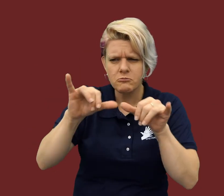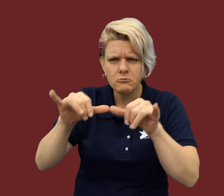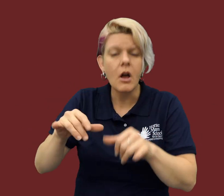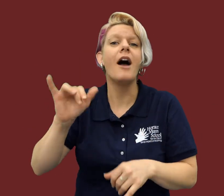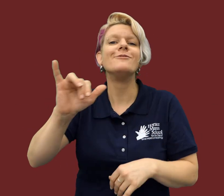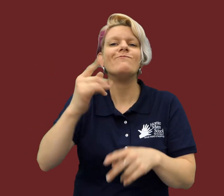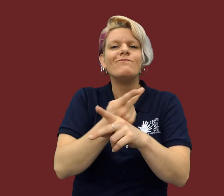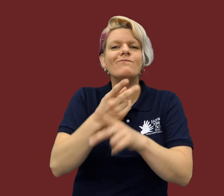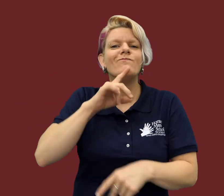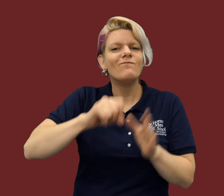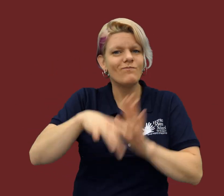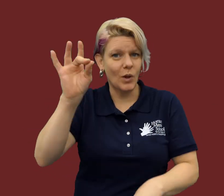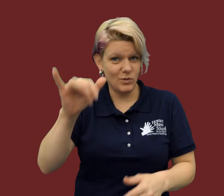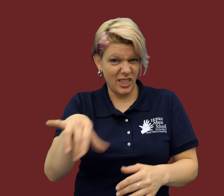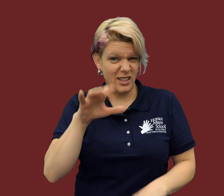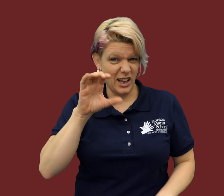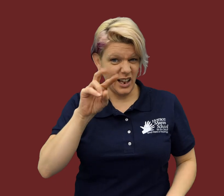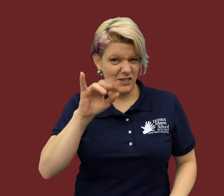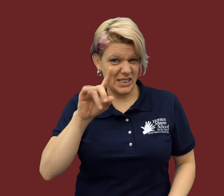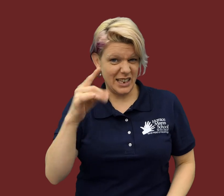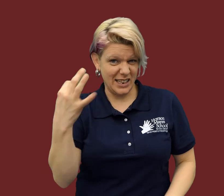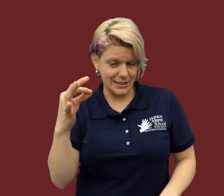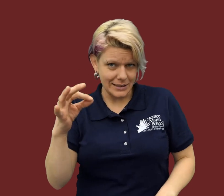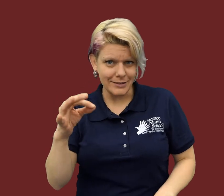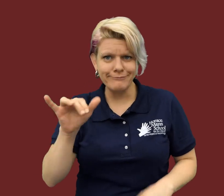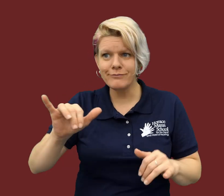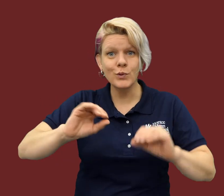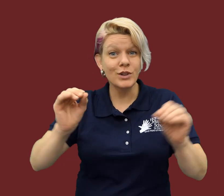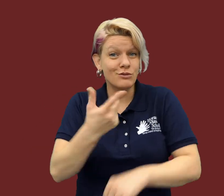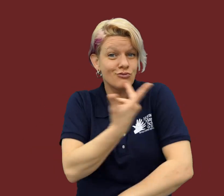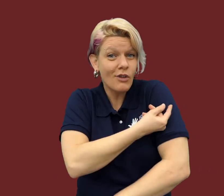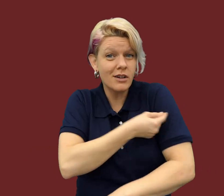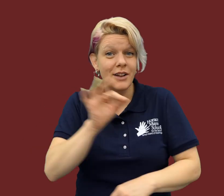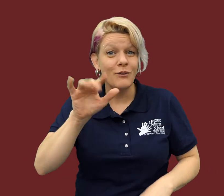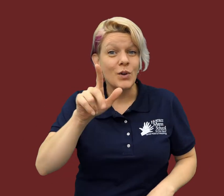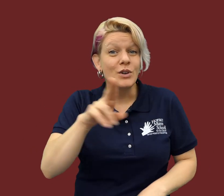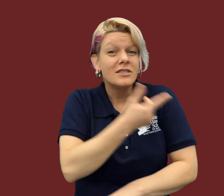and identified as COVID-19. Since, it was a new virus, there is no immunity from flu